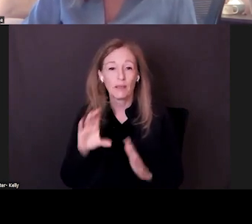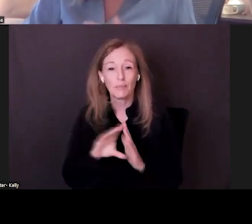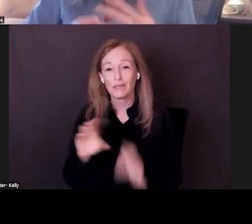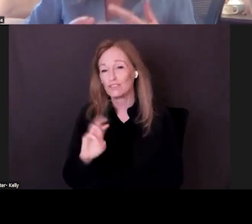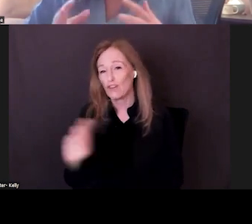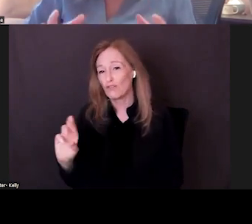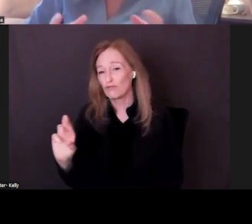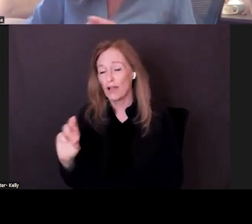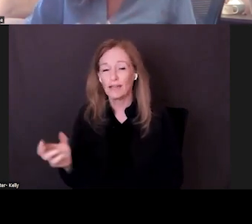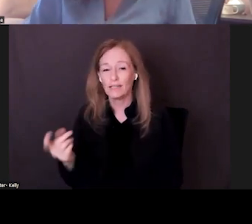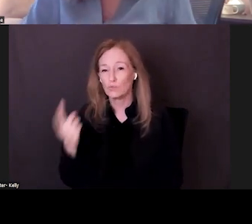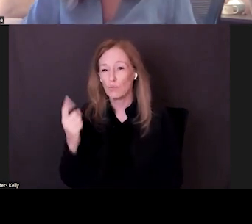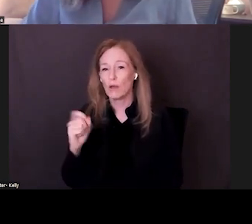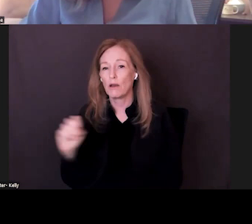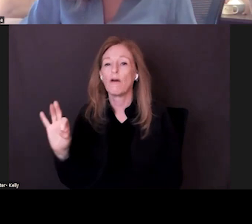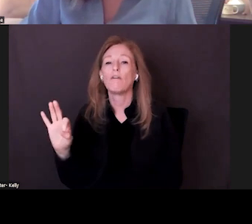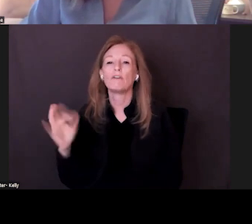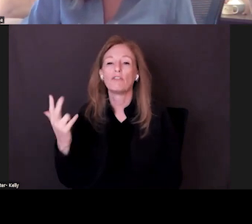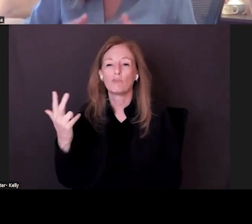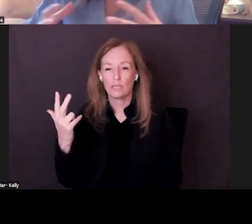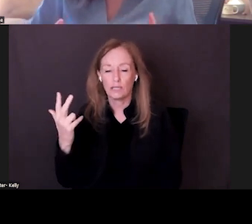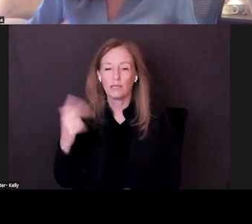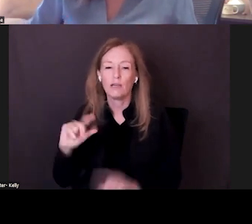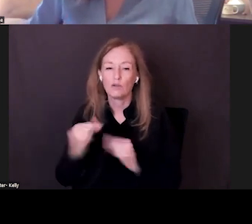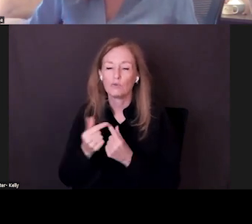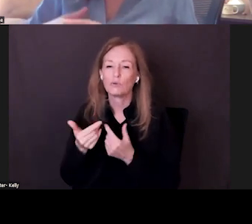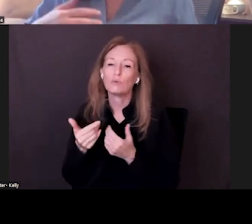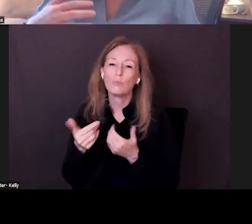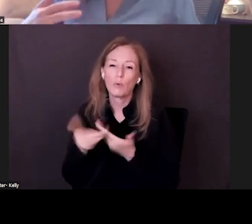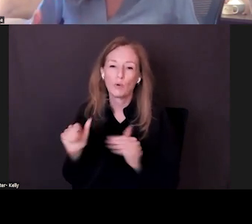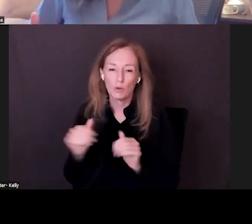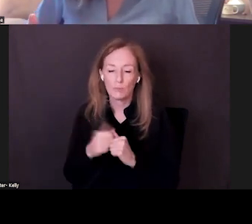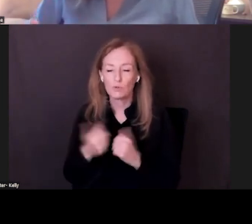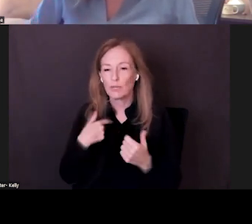WE HAVE ENOUGH ROOMS TO BREAK OUT ROOMS FOR GROUPS AND INDIVIDUAL